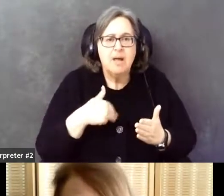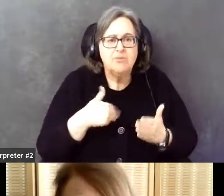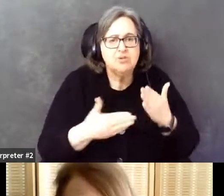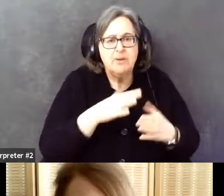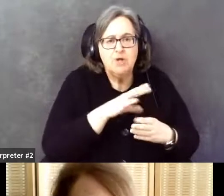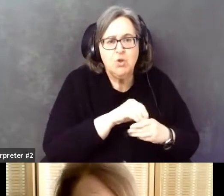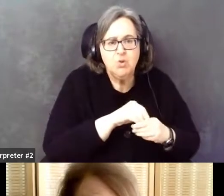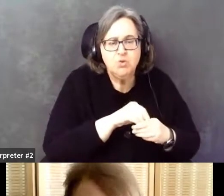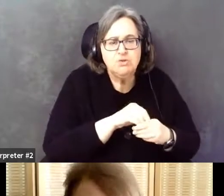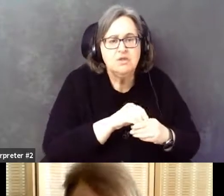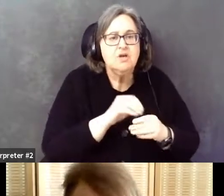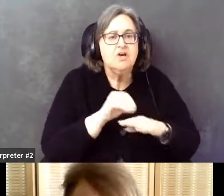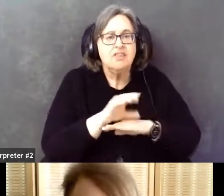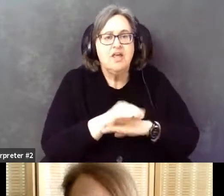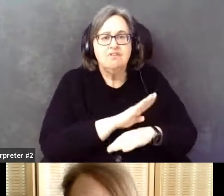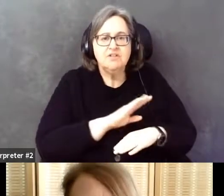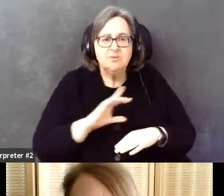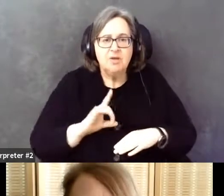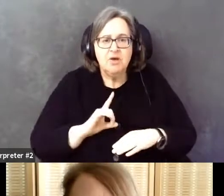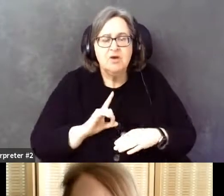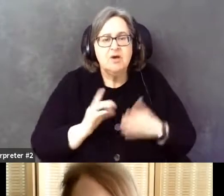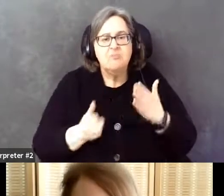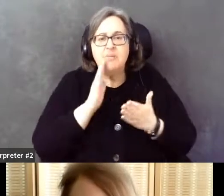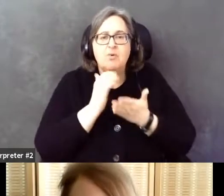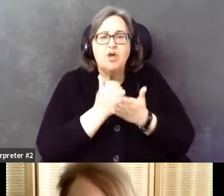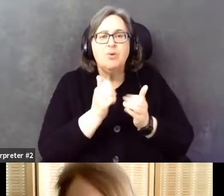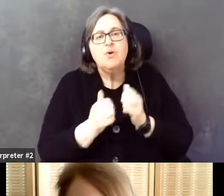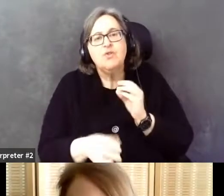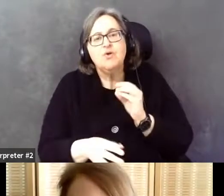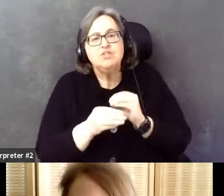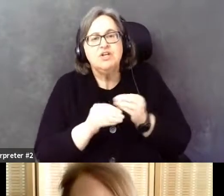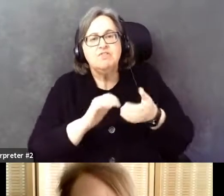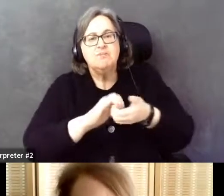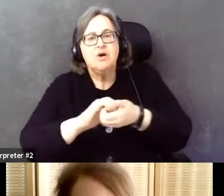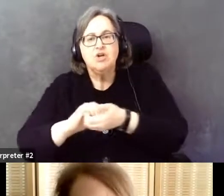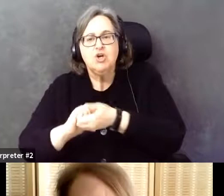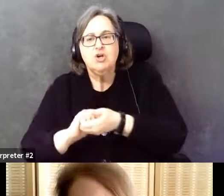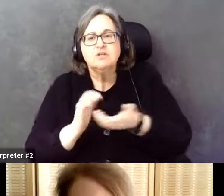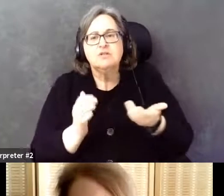on your advisory boards may help you with some additional partners and having the knowledge